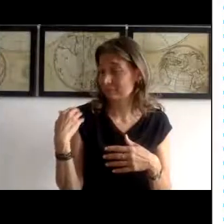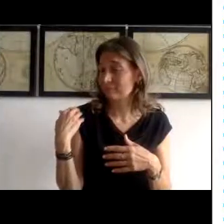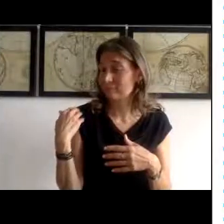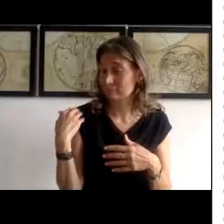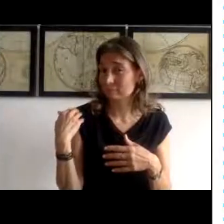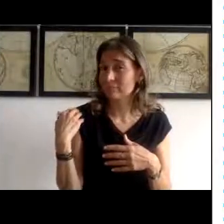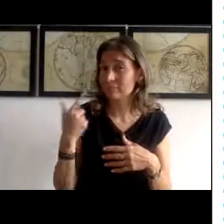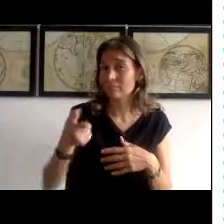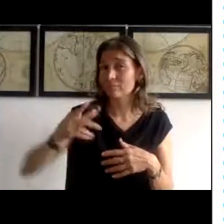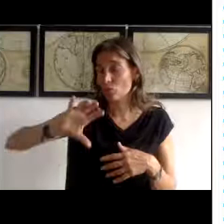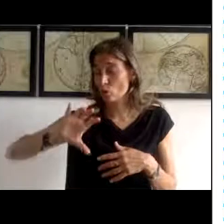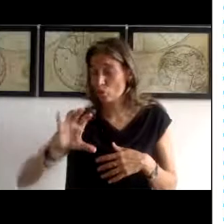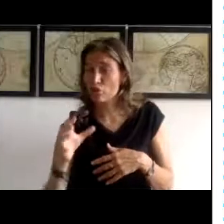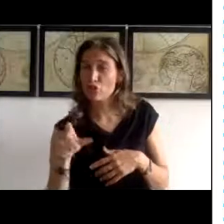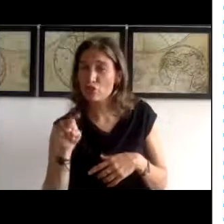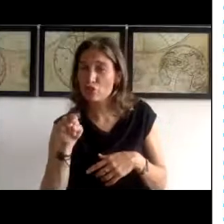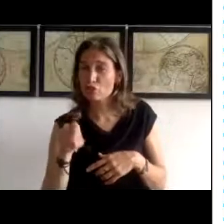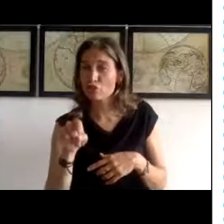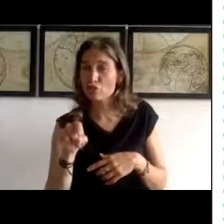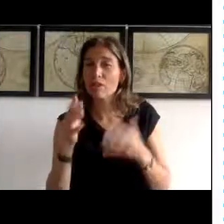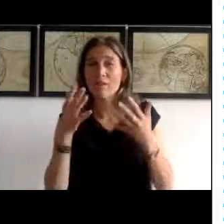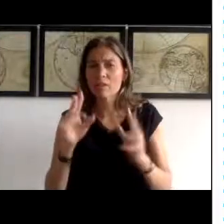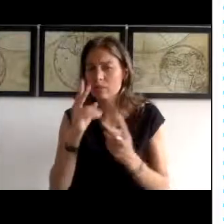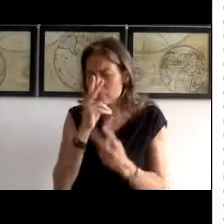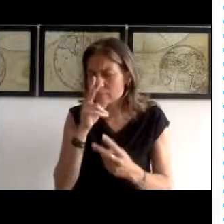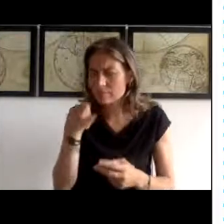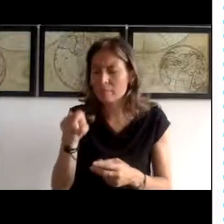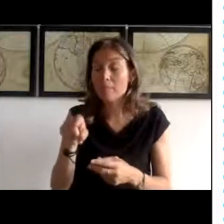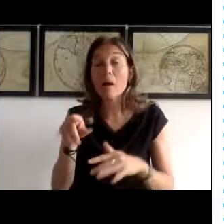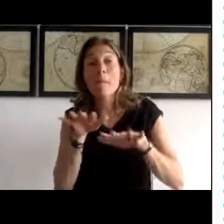And now we come to explaining the part of a big piece of work